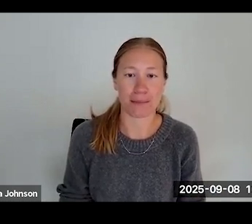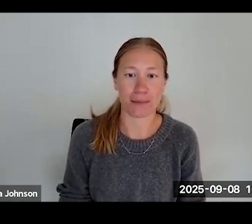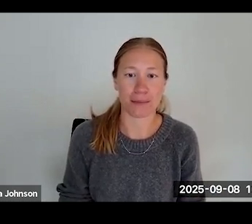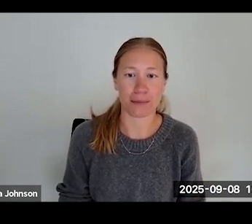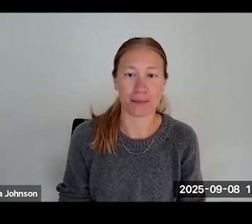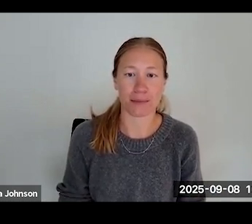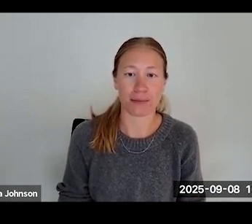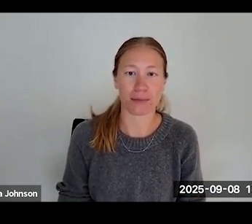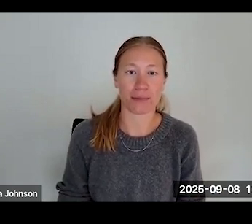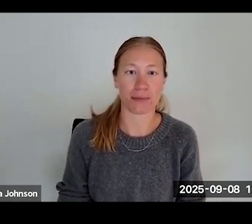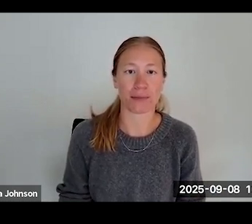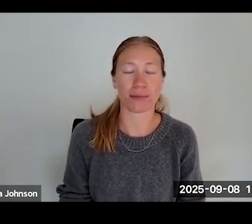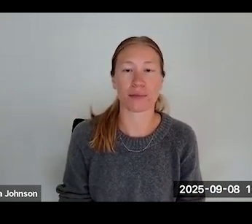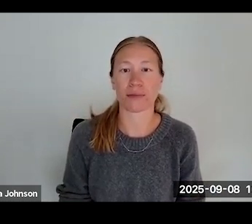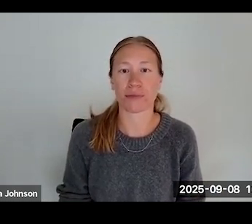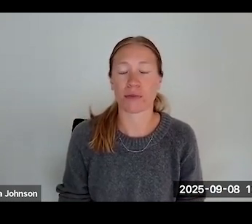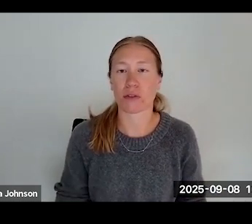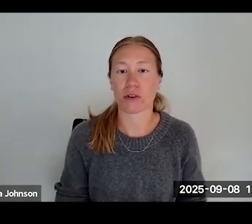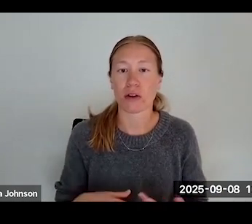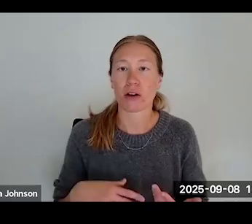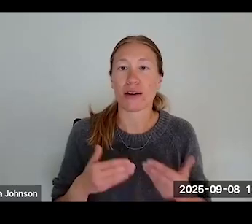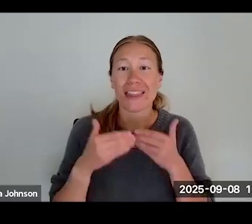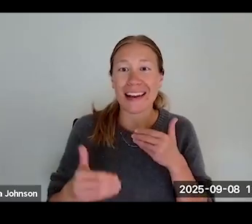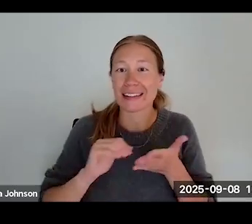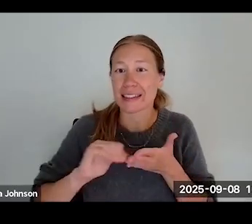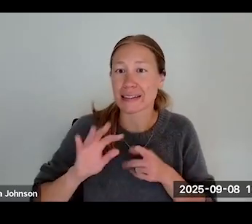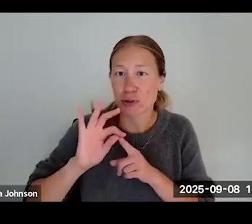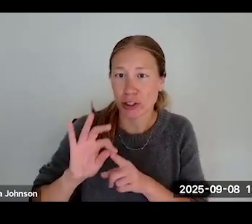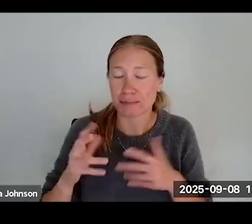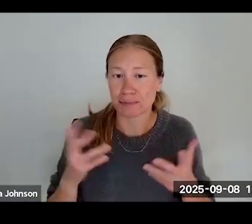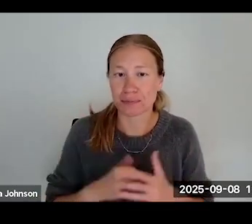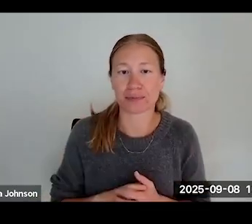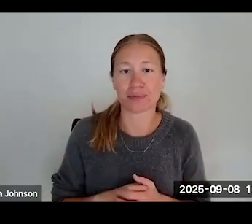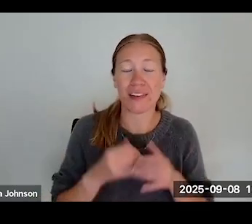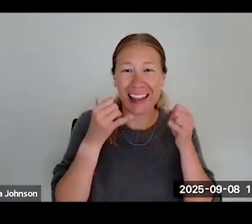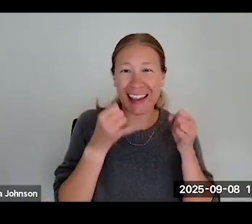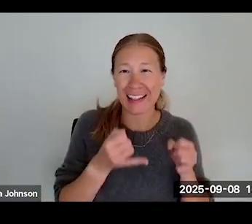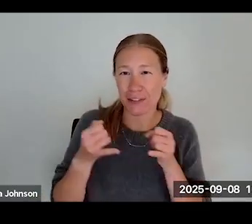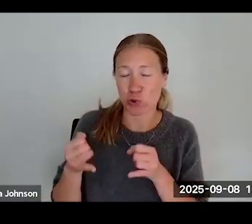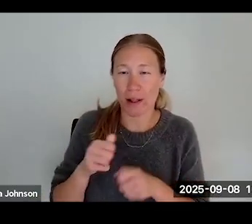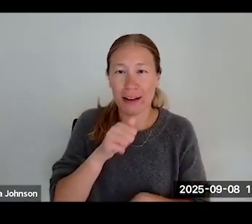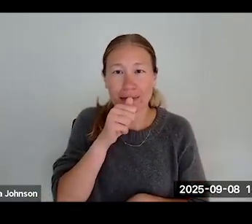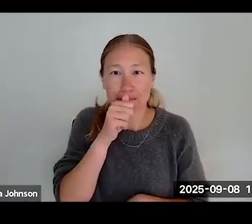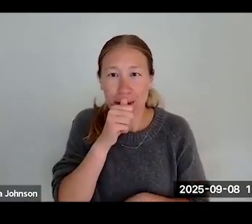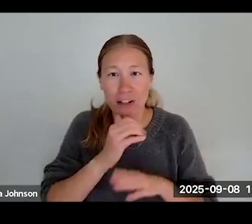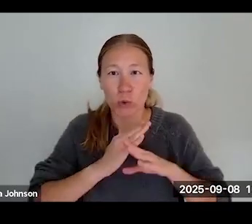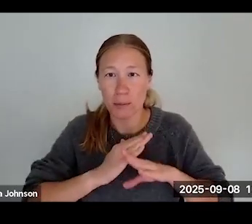So the next exception that we're gonna talk about is for individualized, password-protected documents.